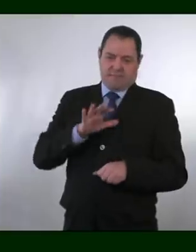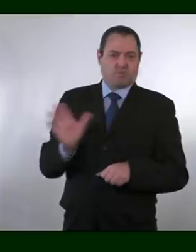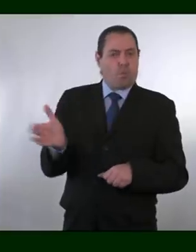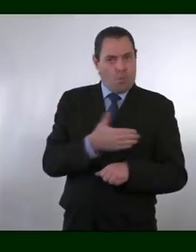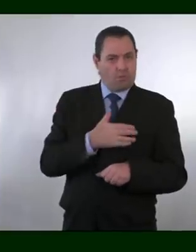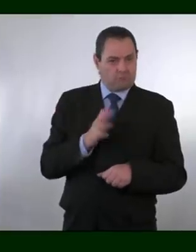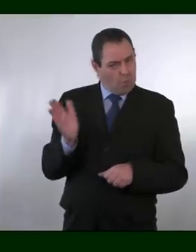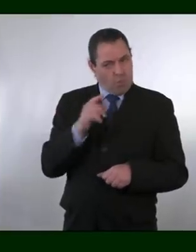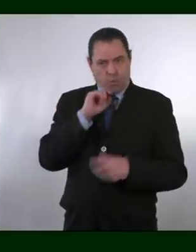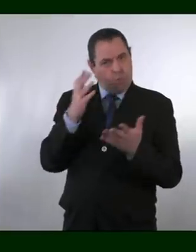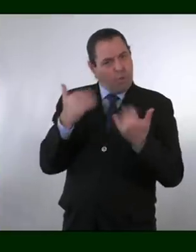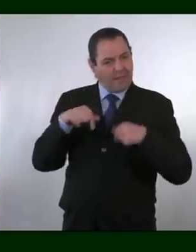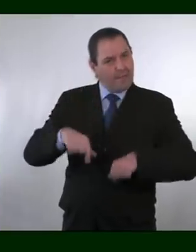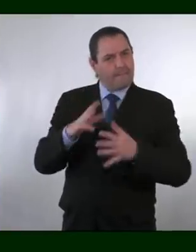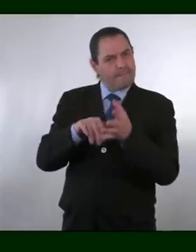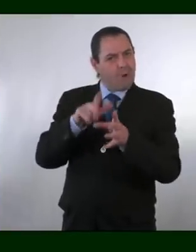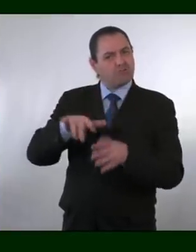involved in the Moray growth deal? >>The Prime Minister